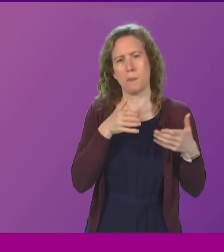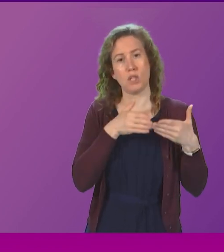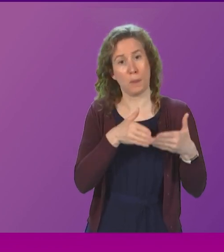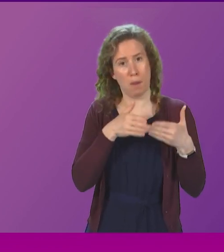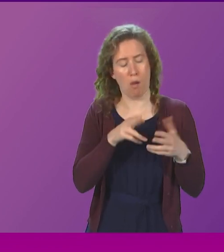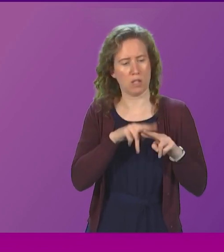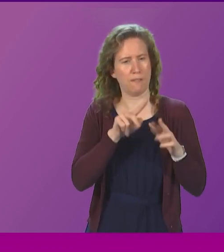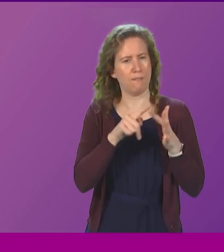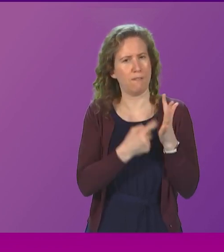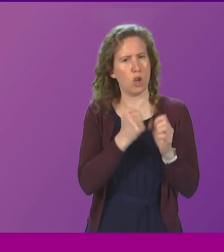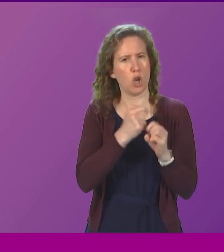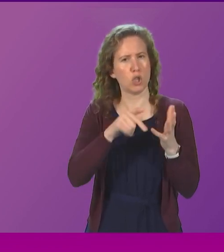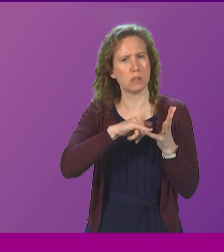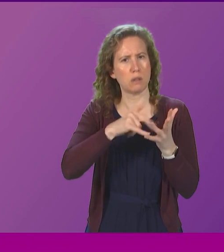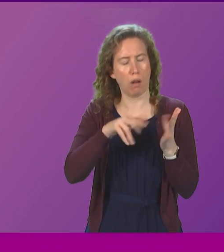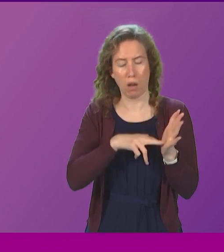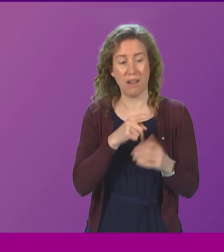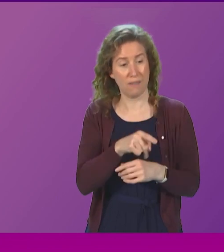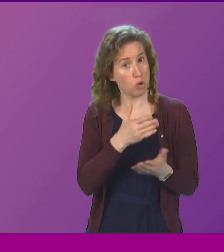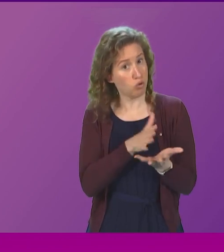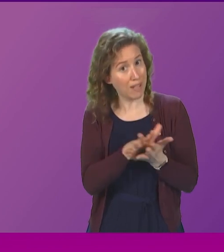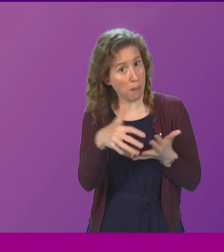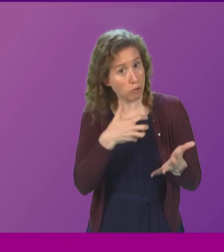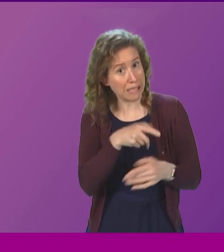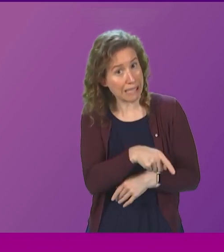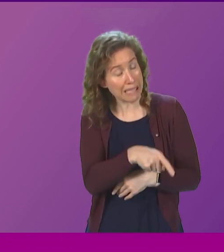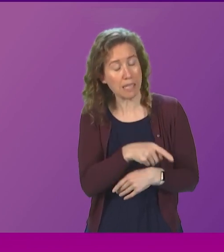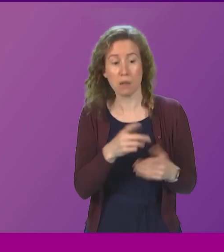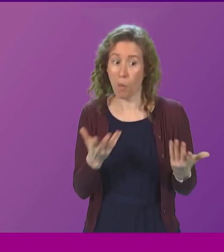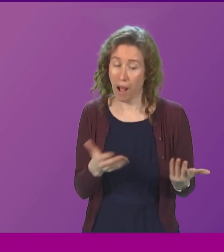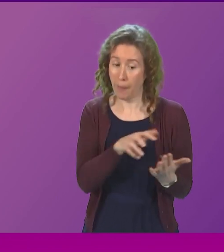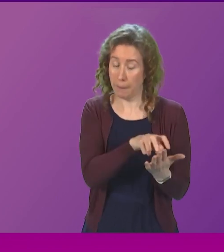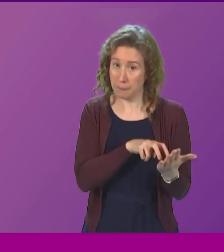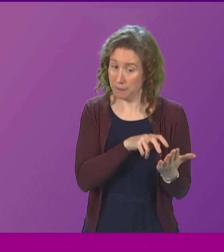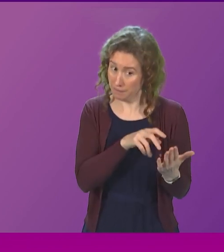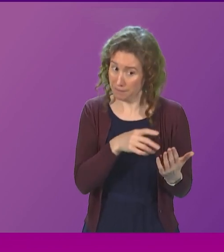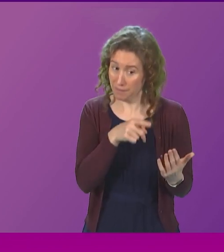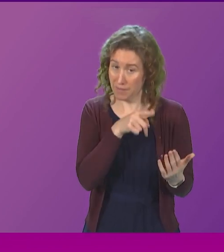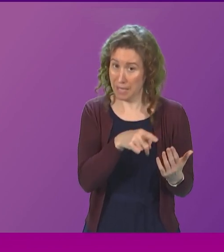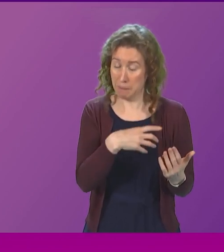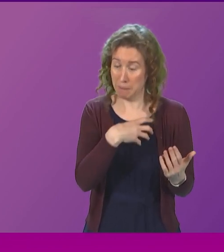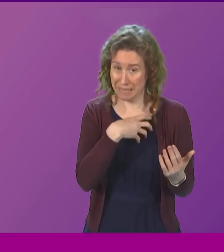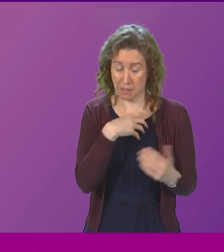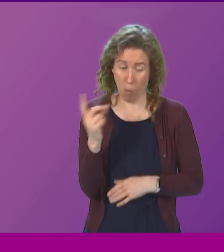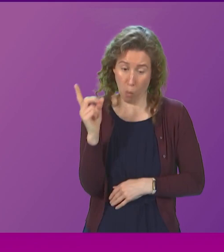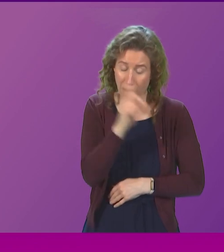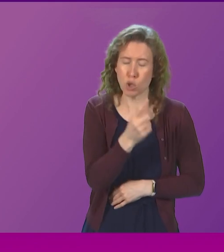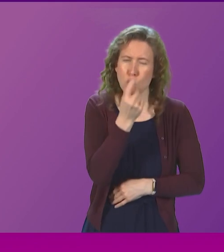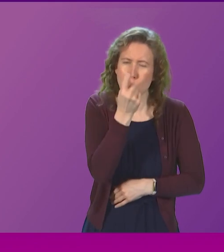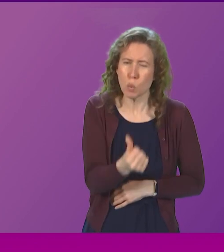In relation to transparency, as soon as that written authority was provided, the Cabinet